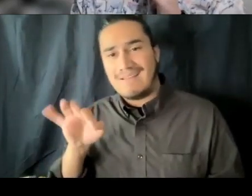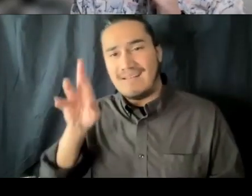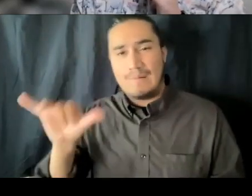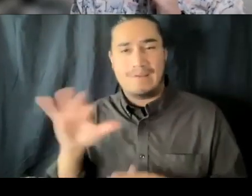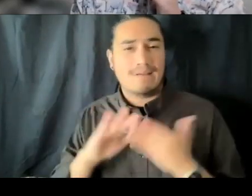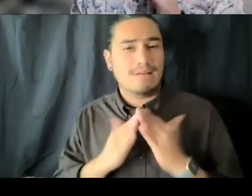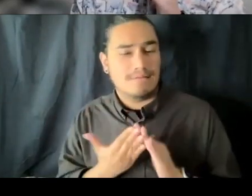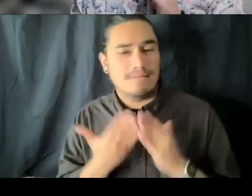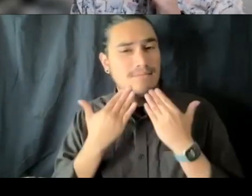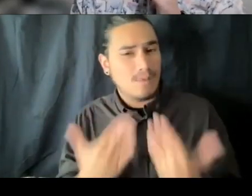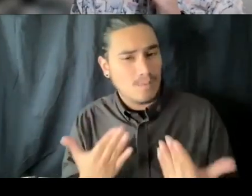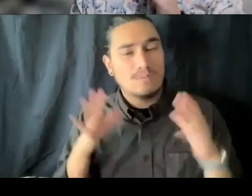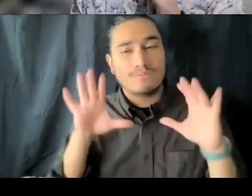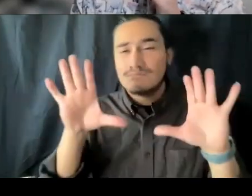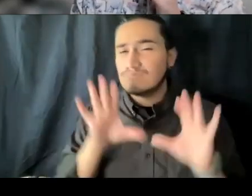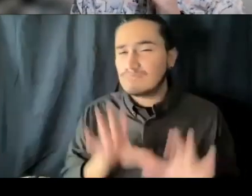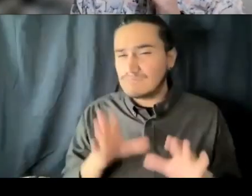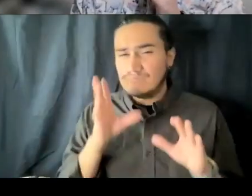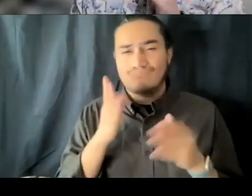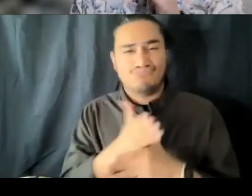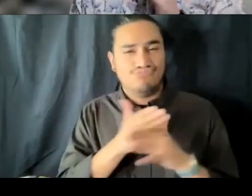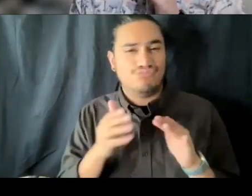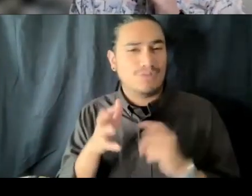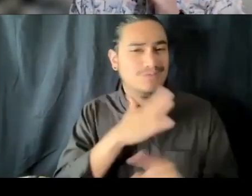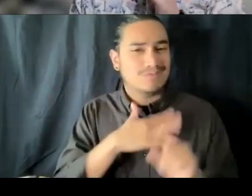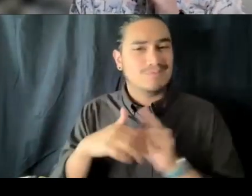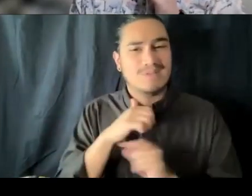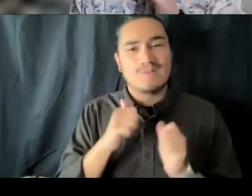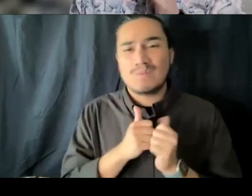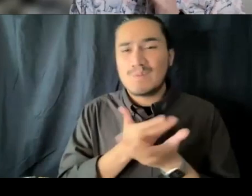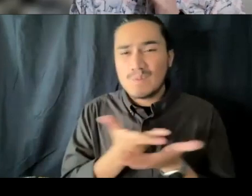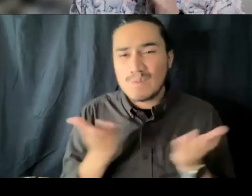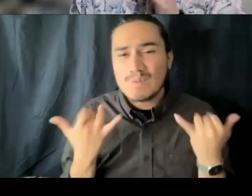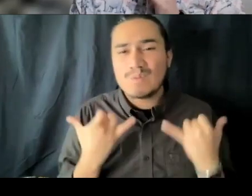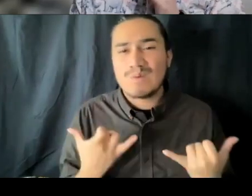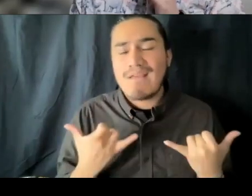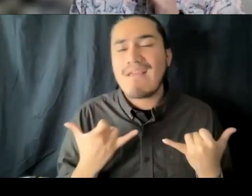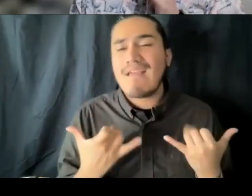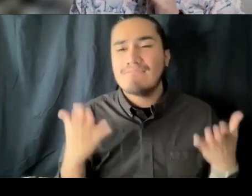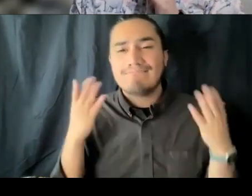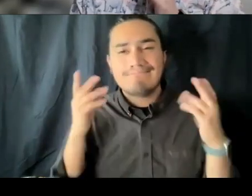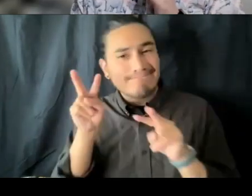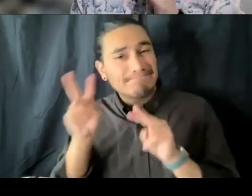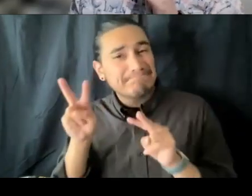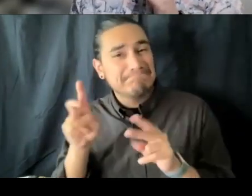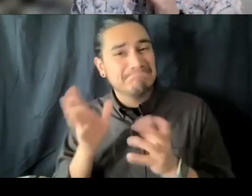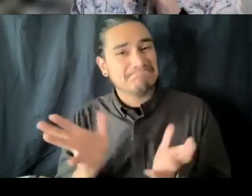It was really great to share space with everyone today, and we look forward to and seeing you